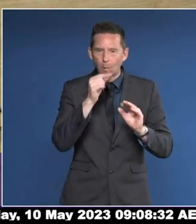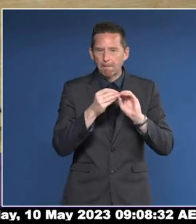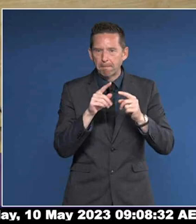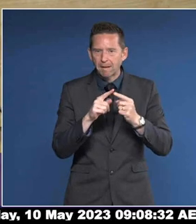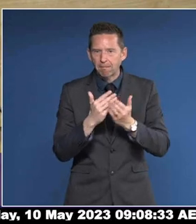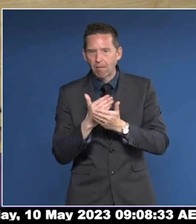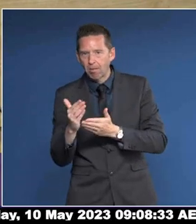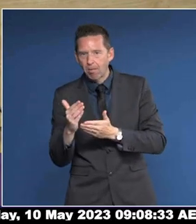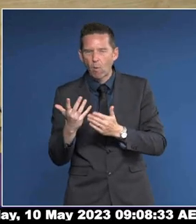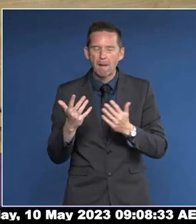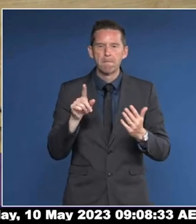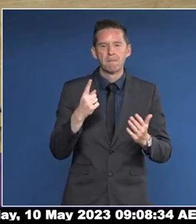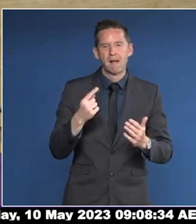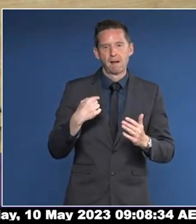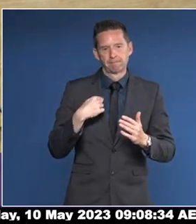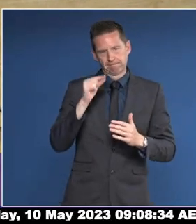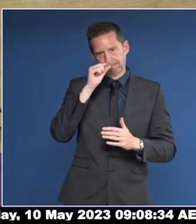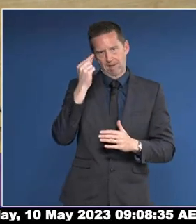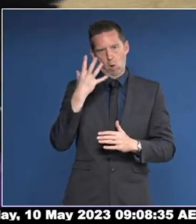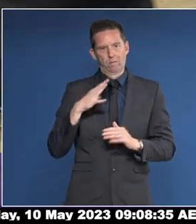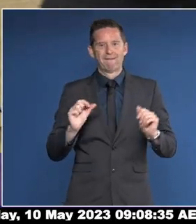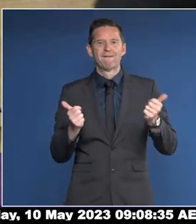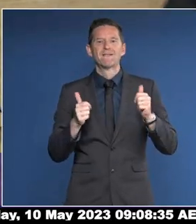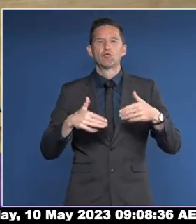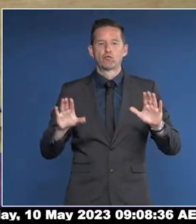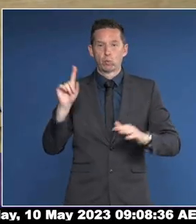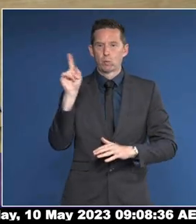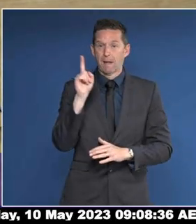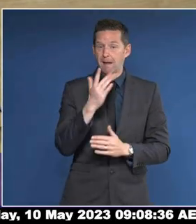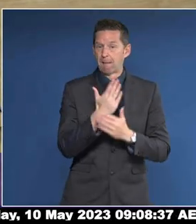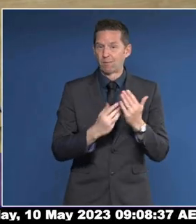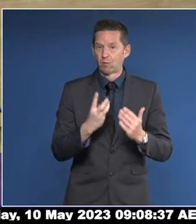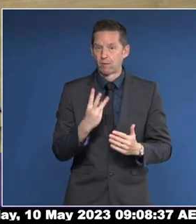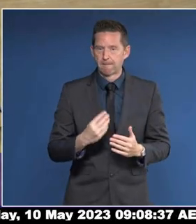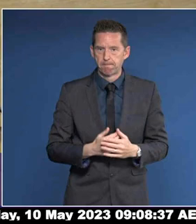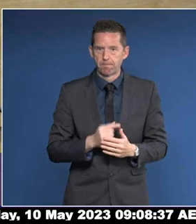on the basis that we'll do that. So, our first witness is Dr Meegan Crawford.